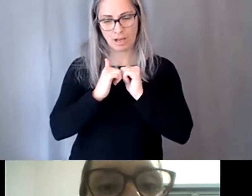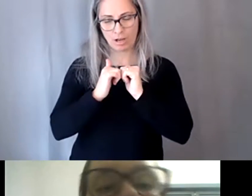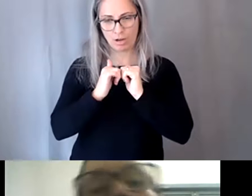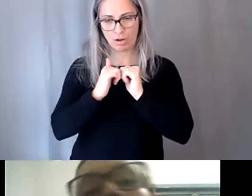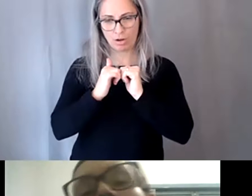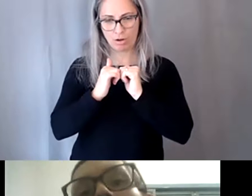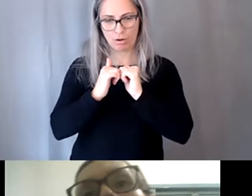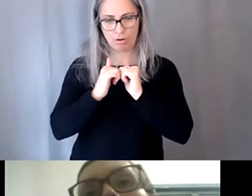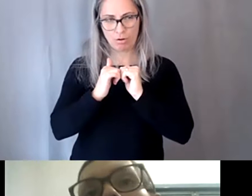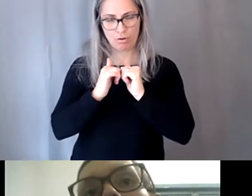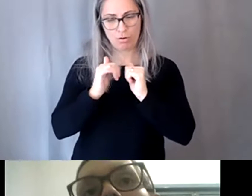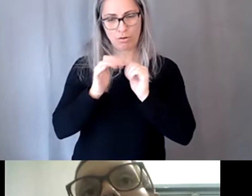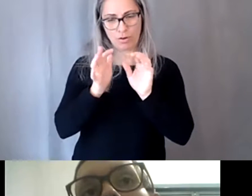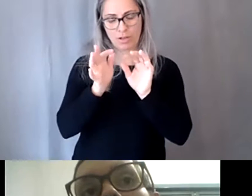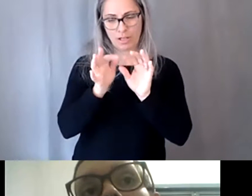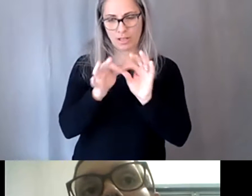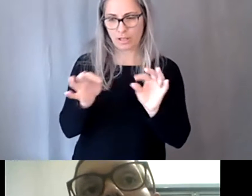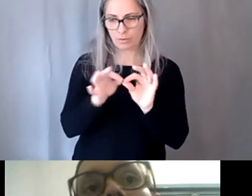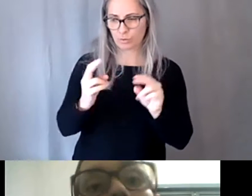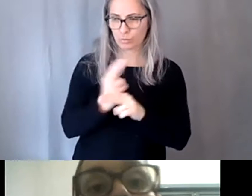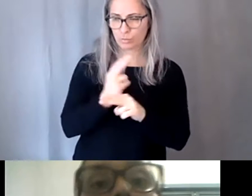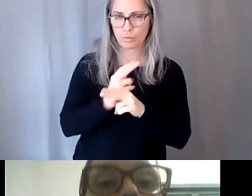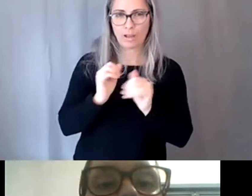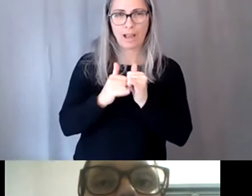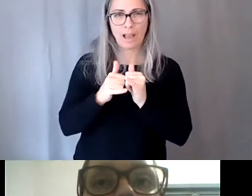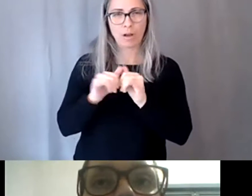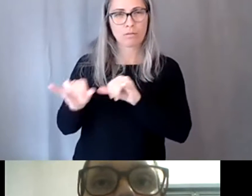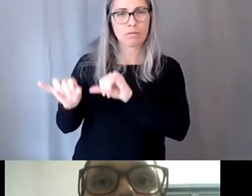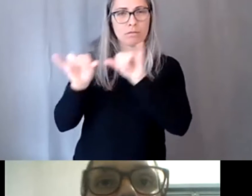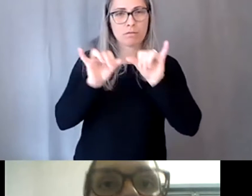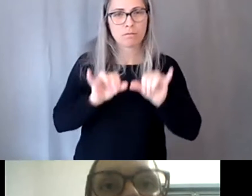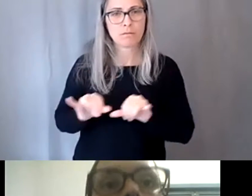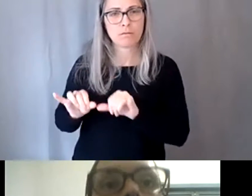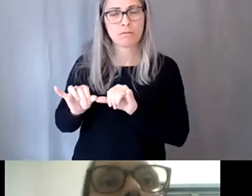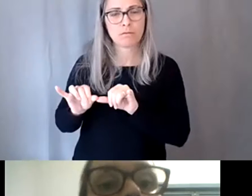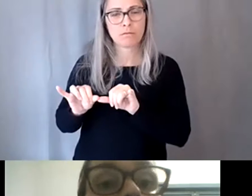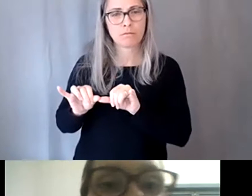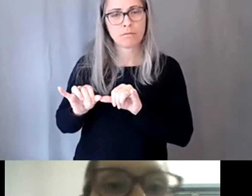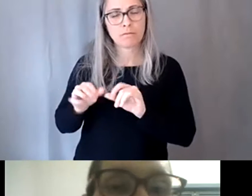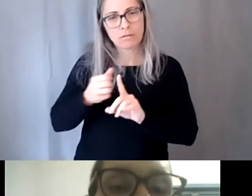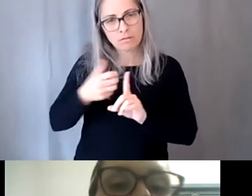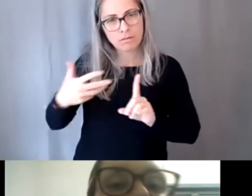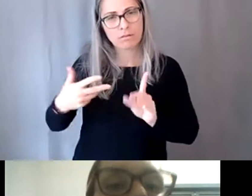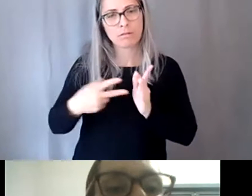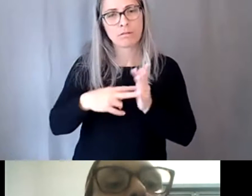it's a language that is being learned by most